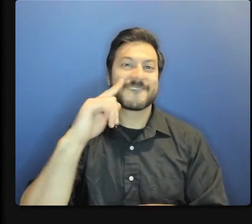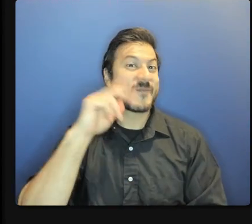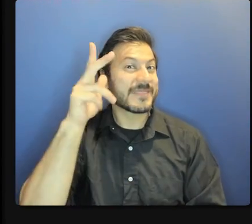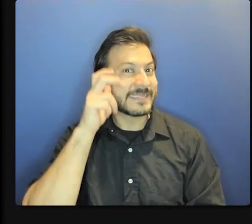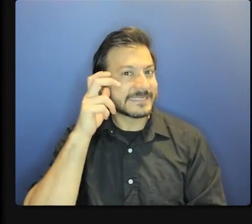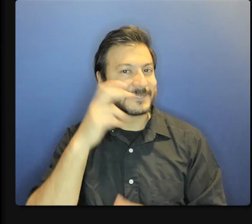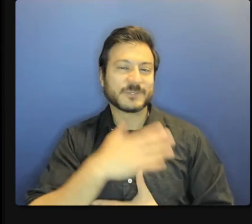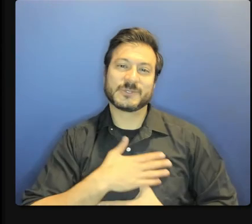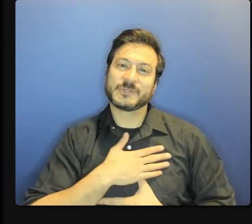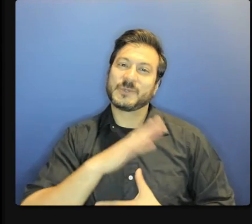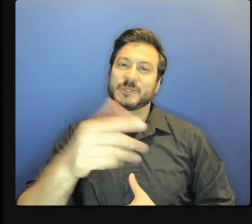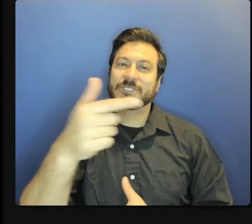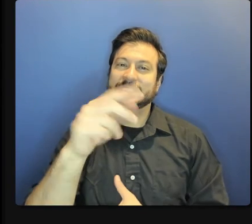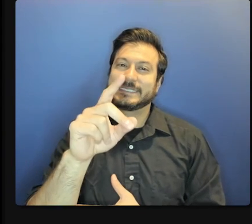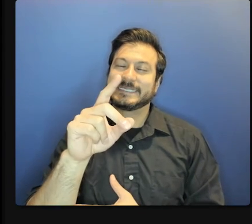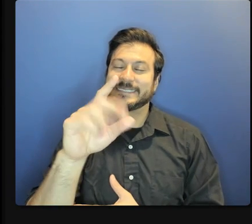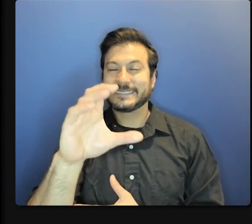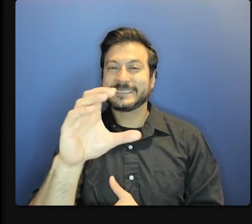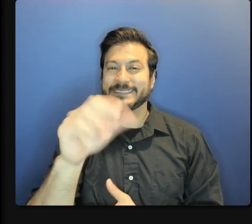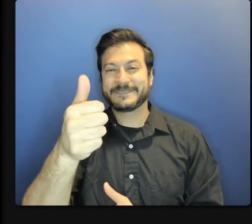Thank you for listening and enjoy your GDC.